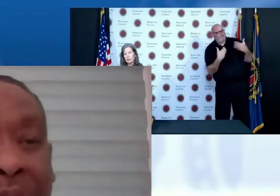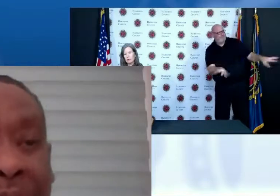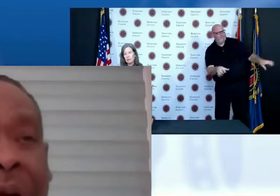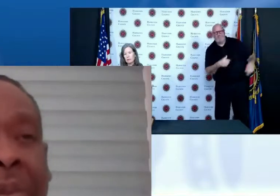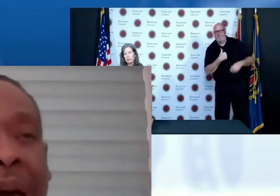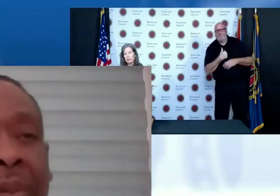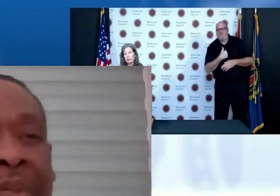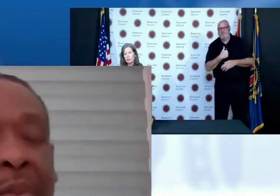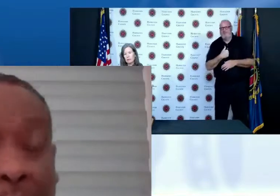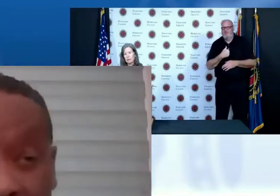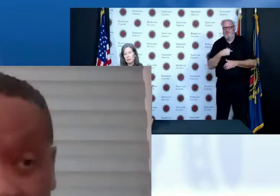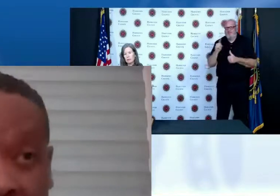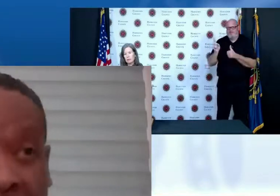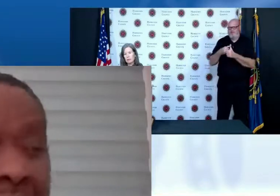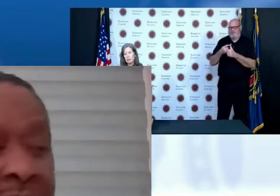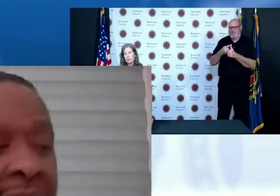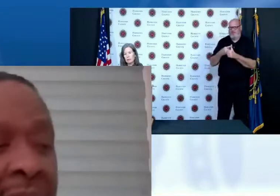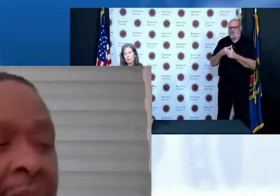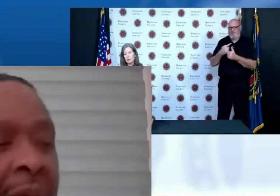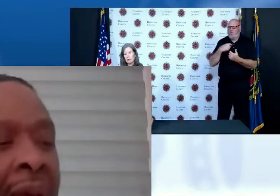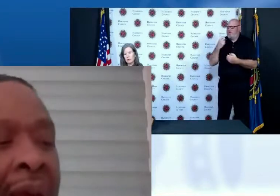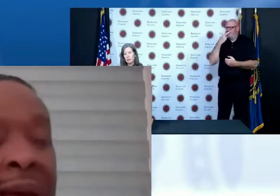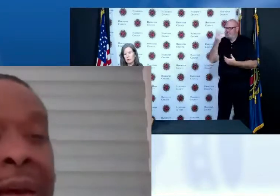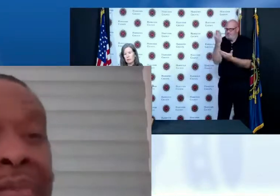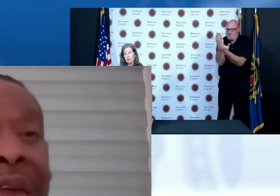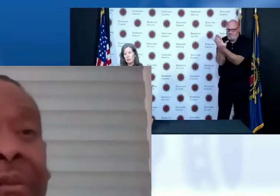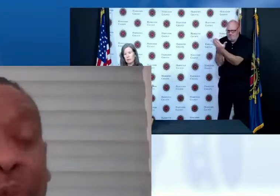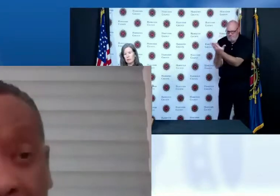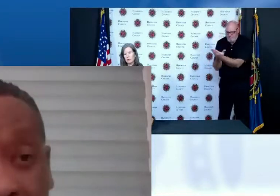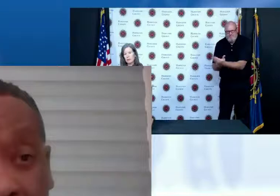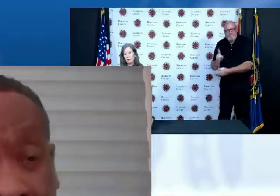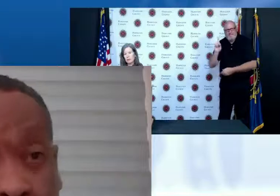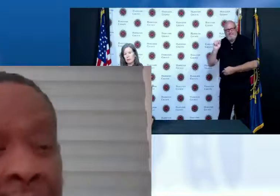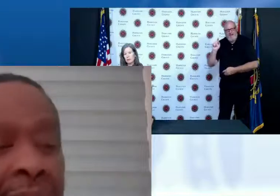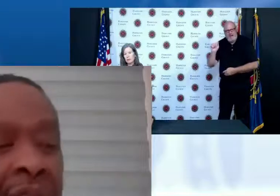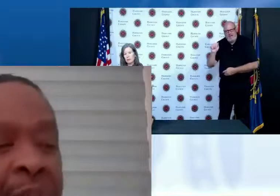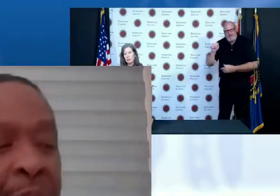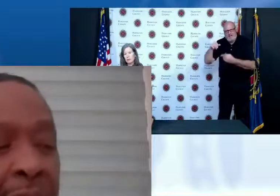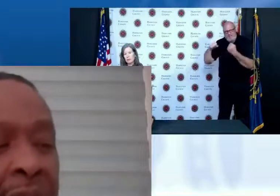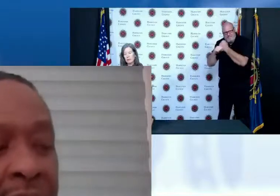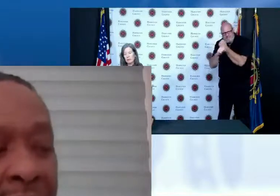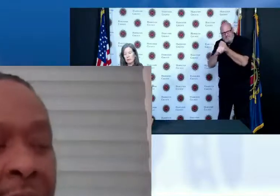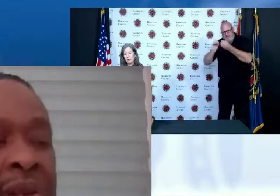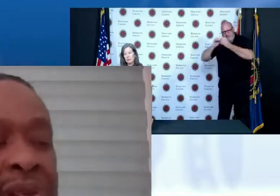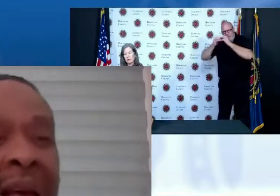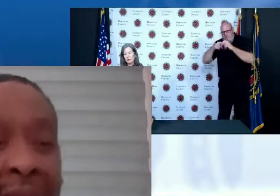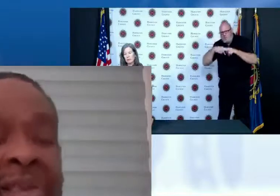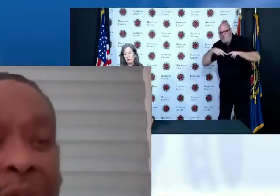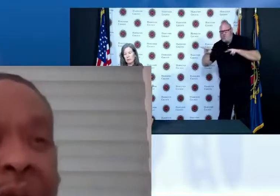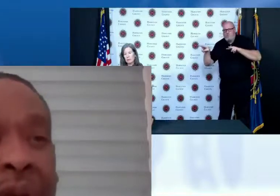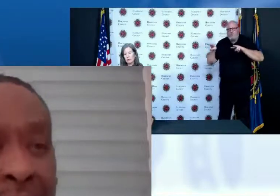hear about the progression of the vaccine and that it was slowing the spread of the virus I said okay